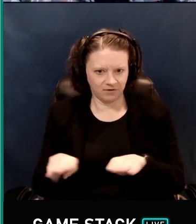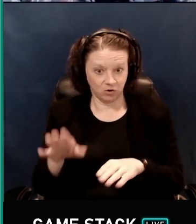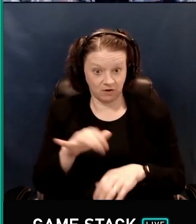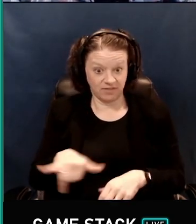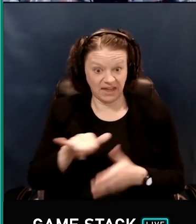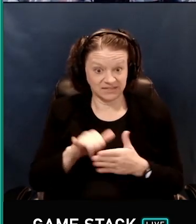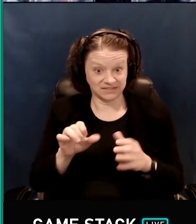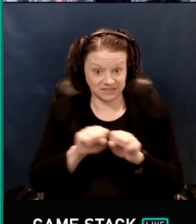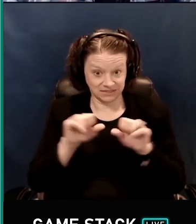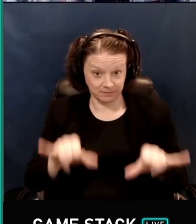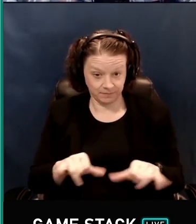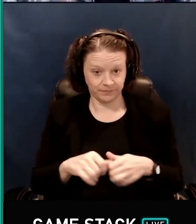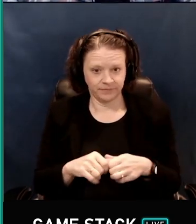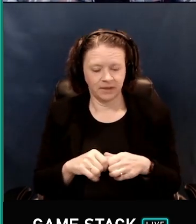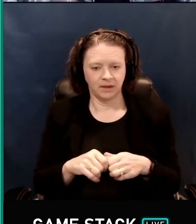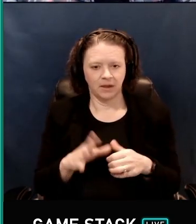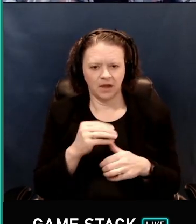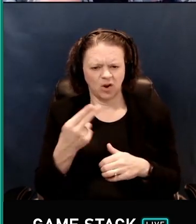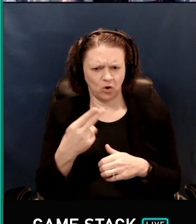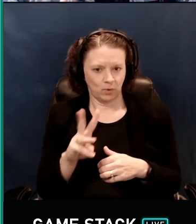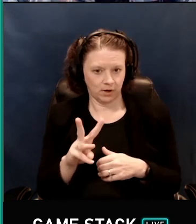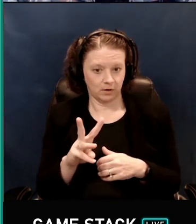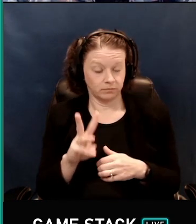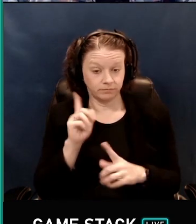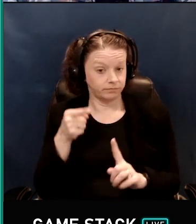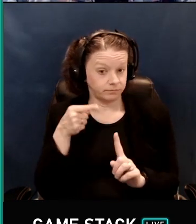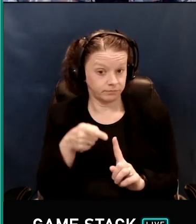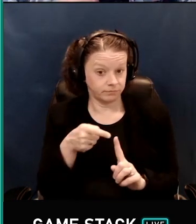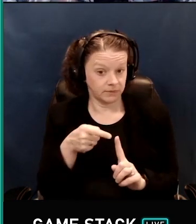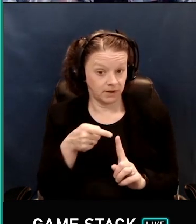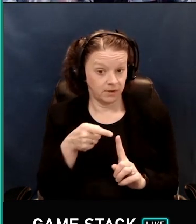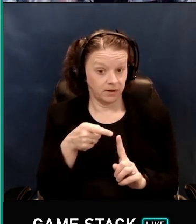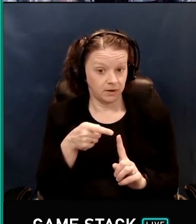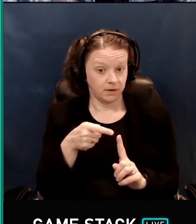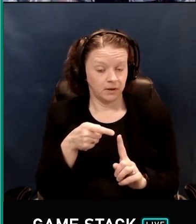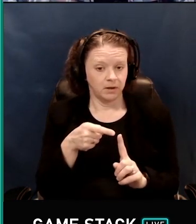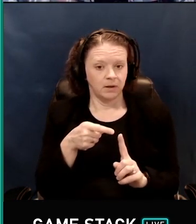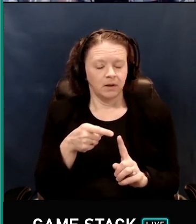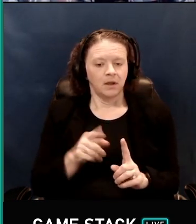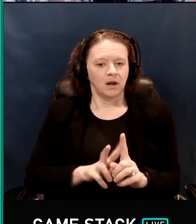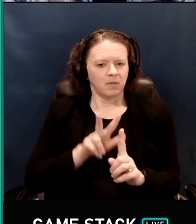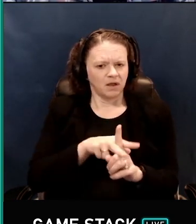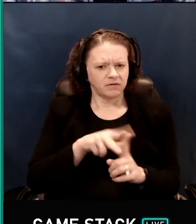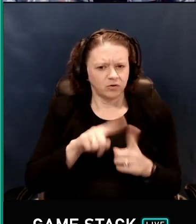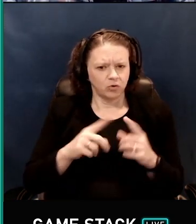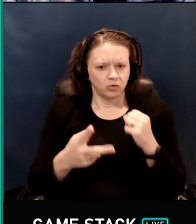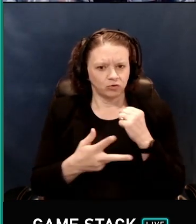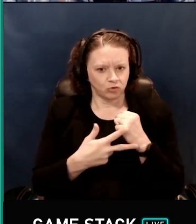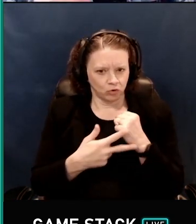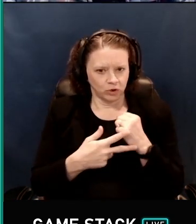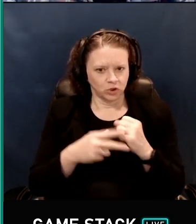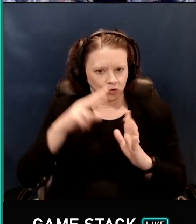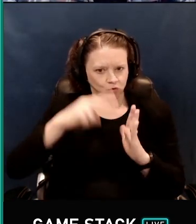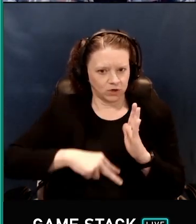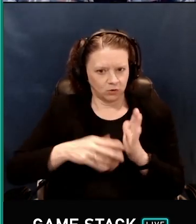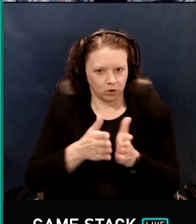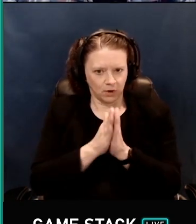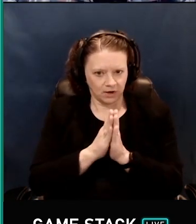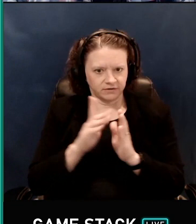and hardware to - it applies that batch model to storage read requests, and it also bridges the storage stack with the